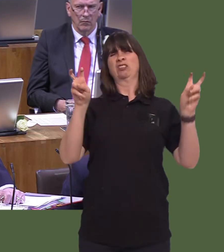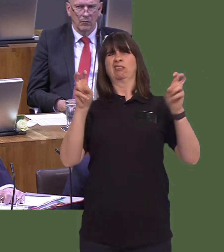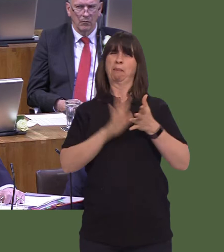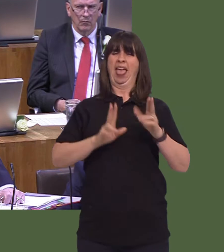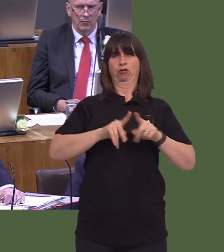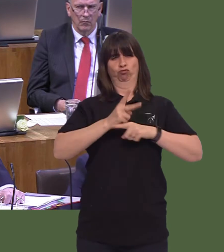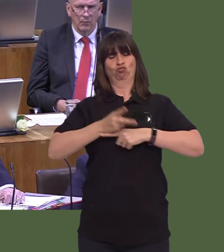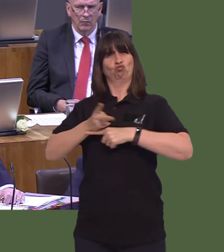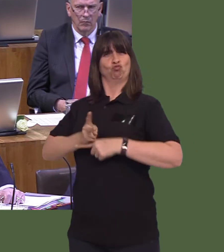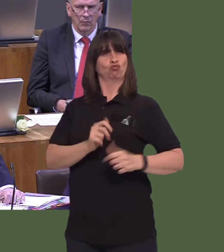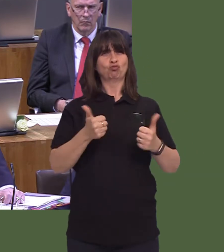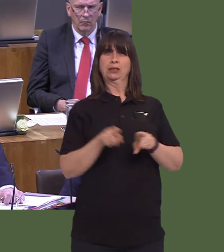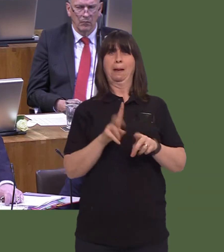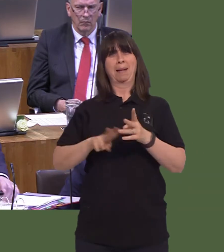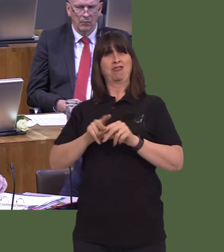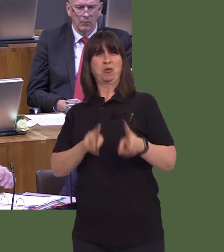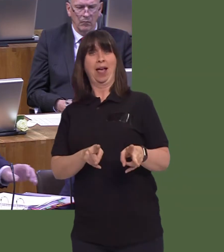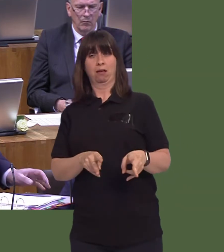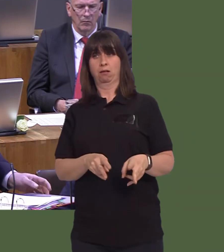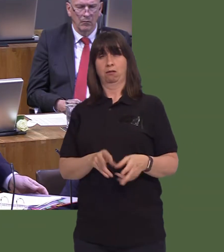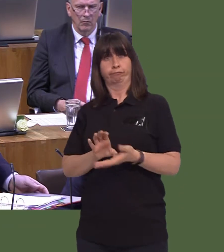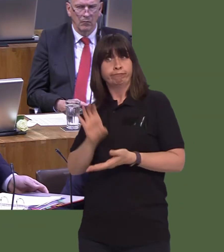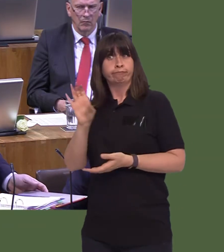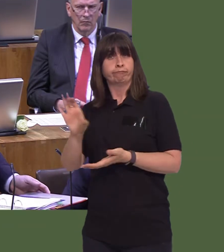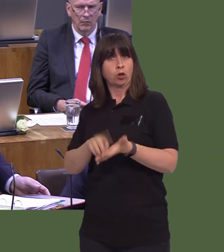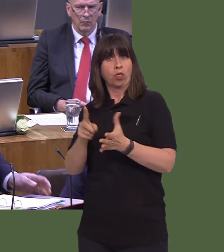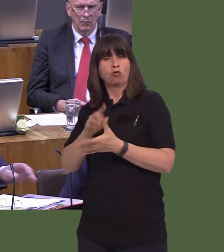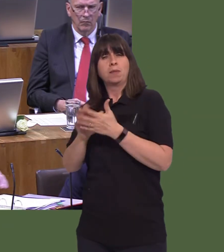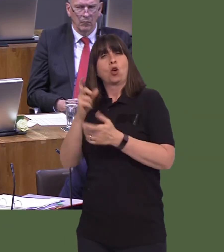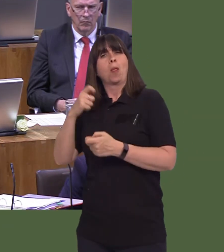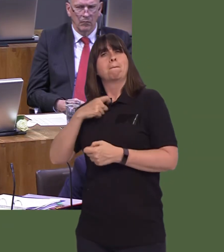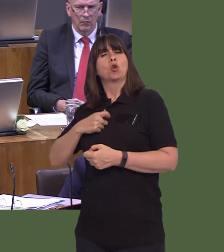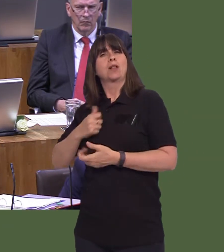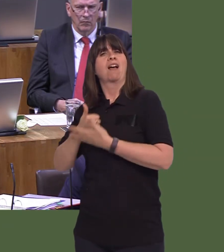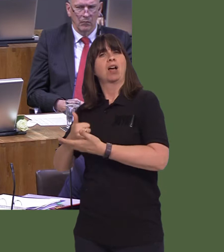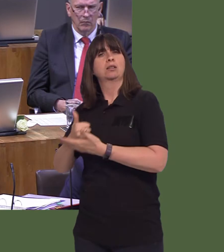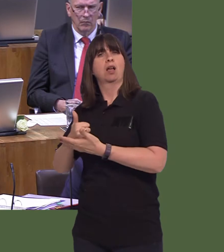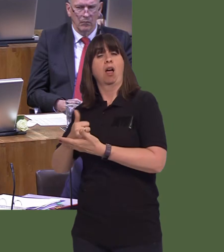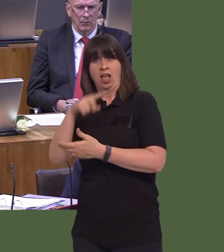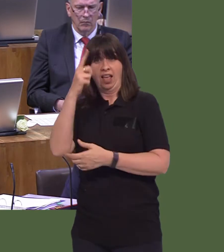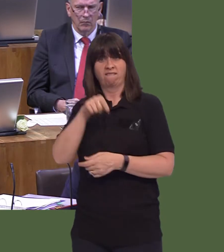million has been provided to local authorities so that personal adviser support can be provided for all care leavers up to the age of 25.